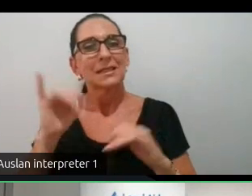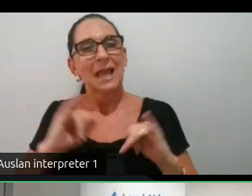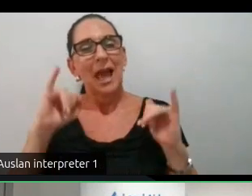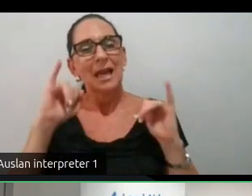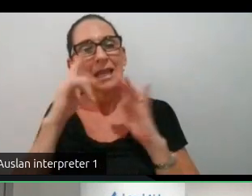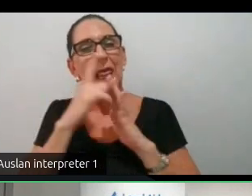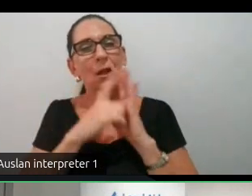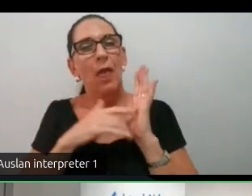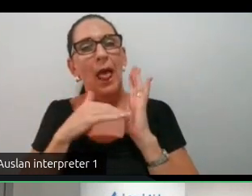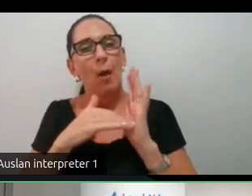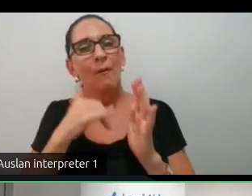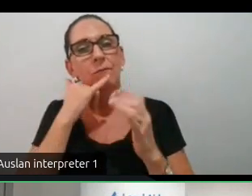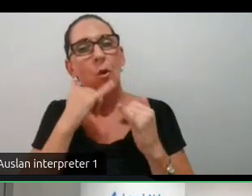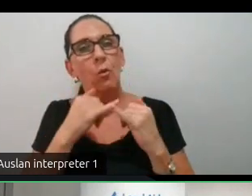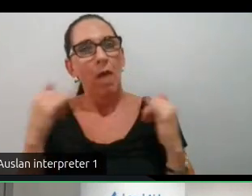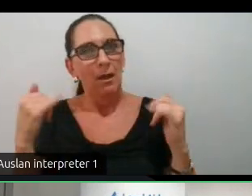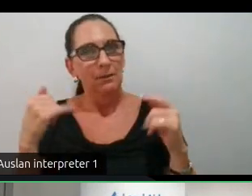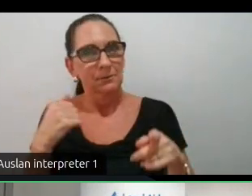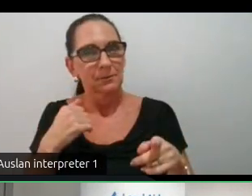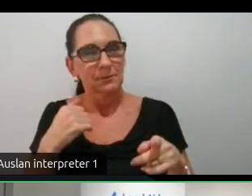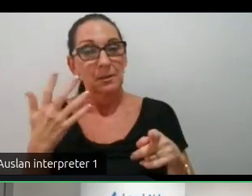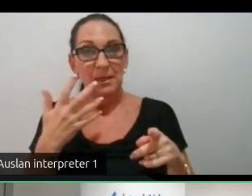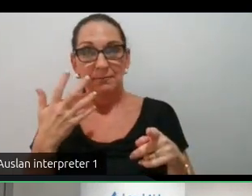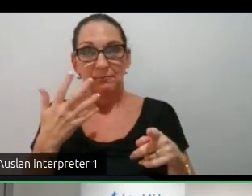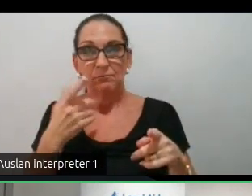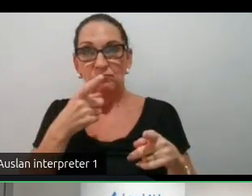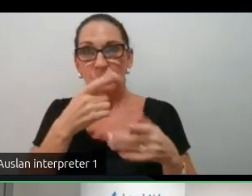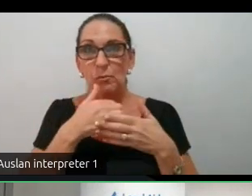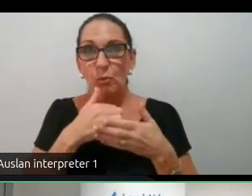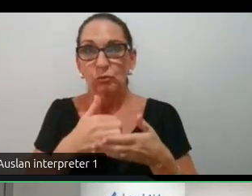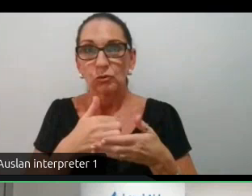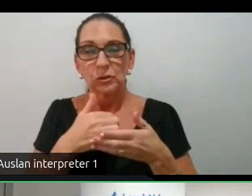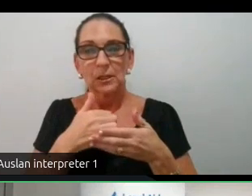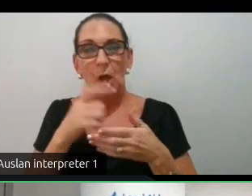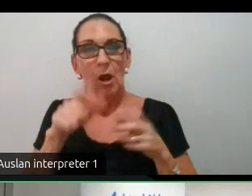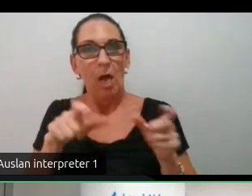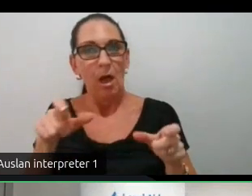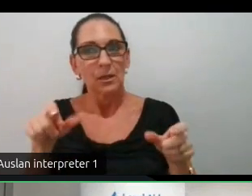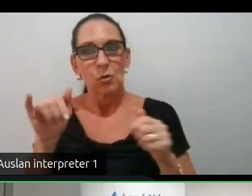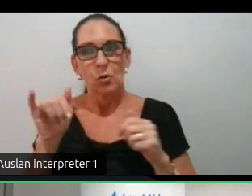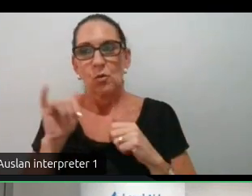free disaster legal help phone line is. So if you're supporting clients or you know somebody